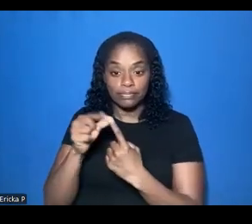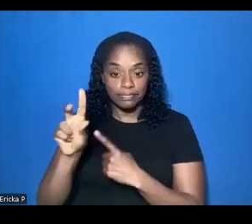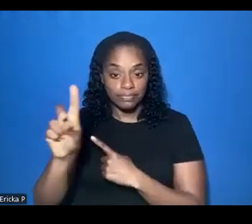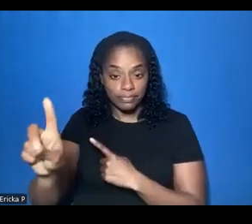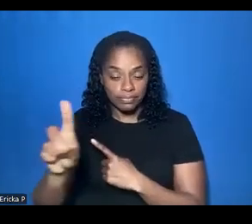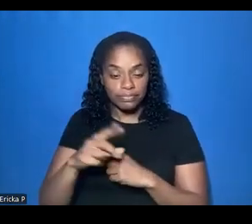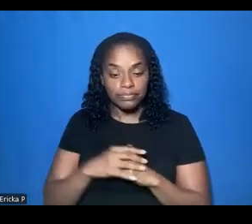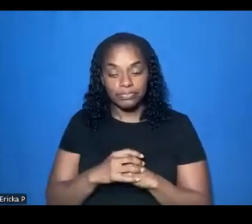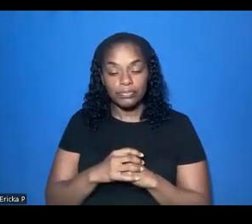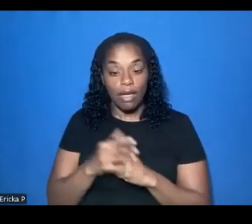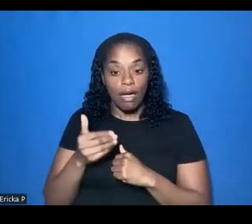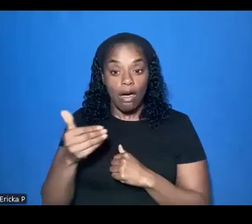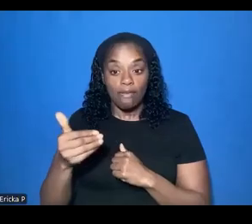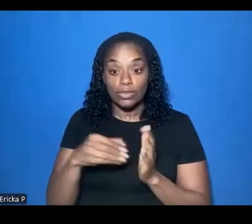Many times a student has met